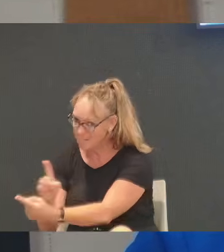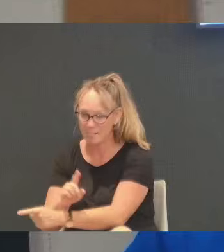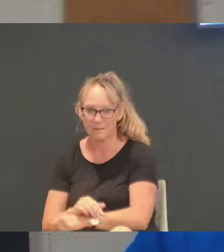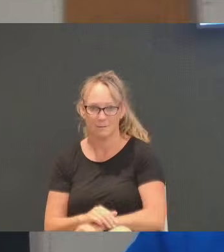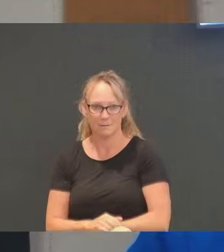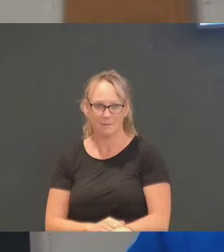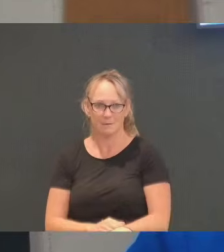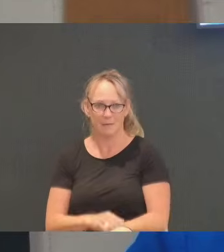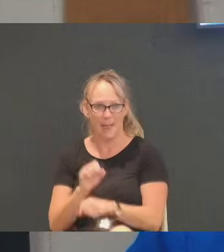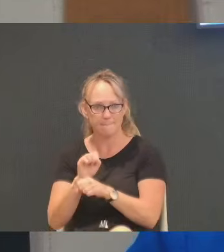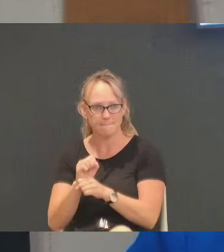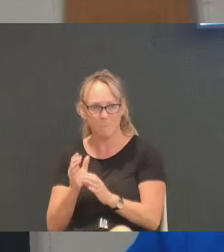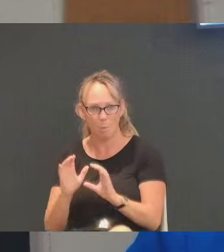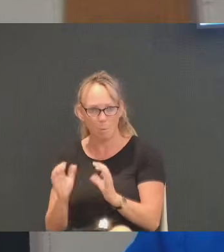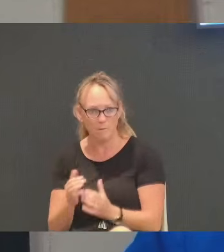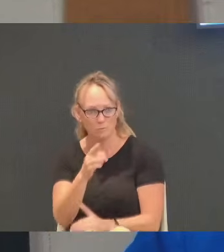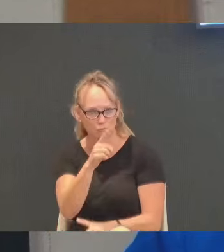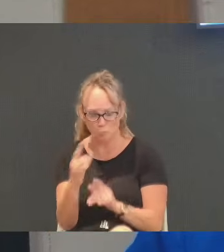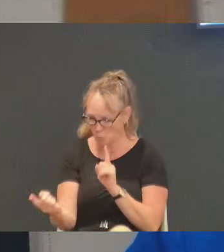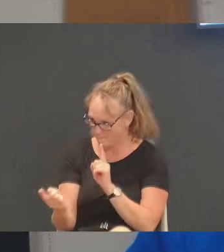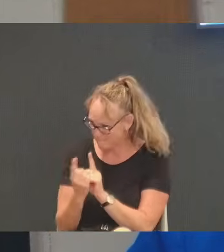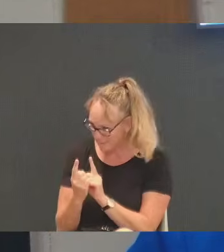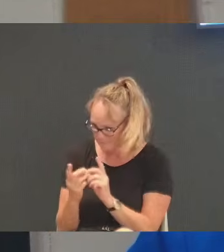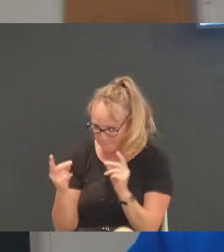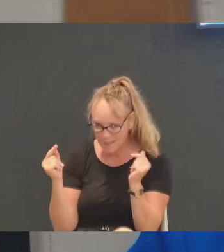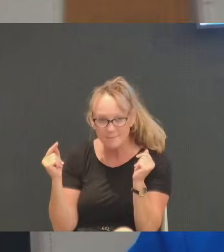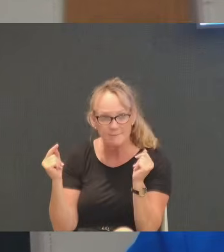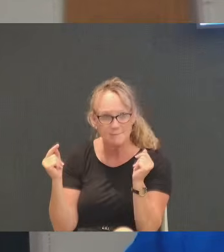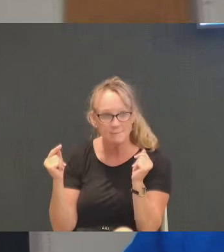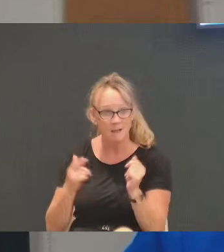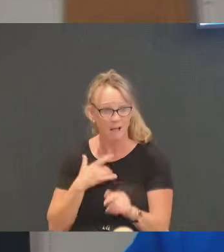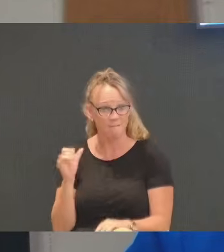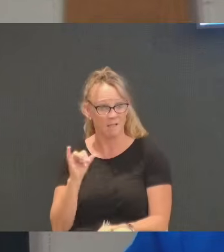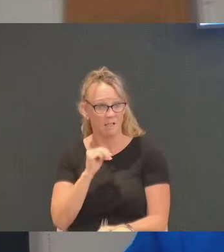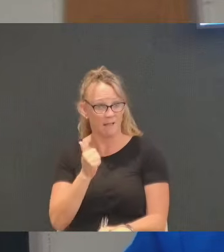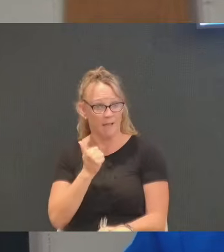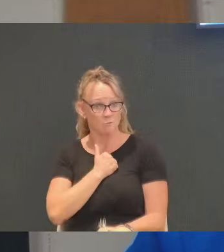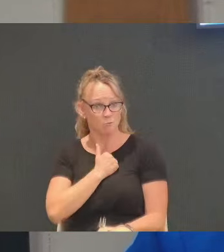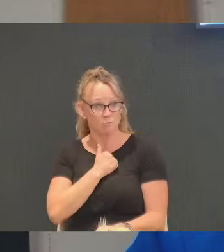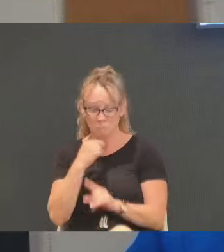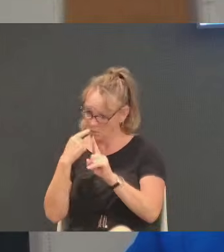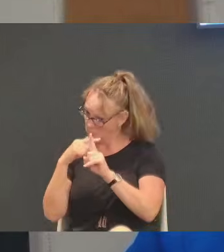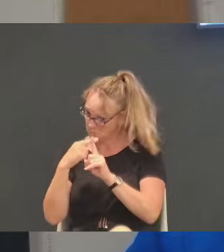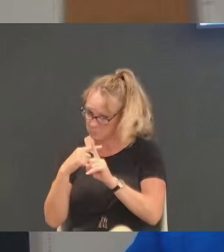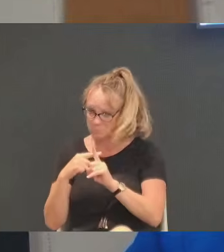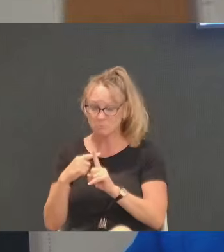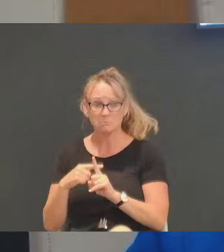with them. Right now, I believe that the morale is up. when I first got elected, morale was down